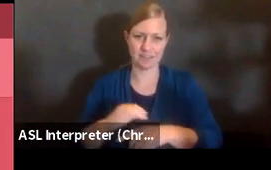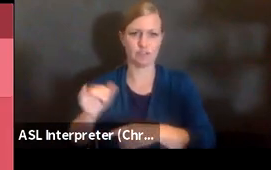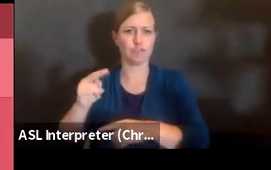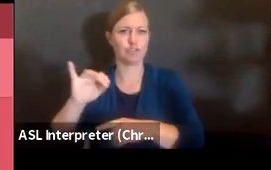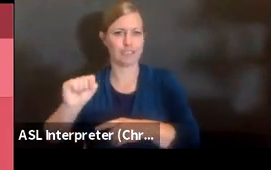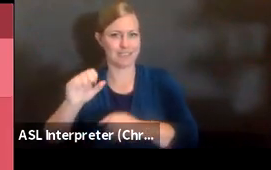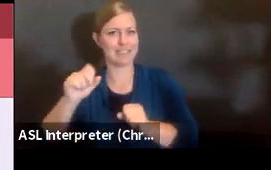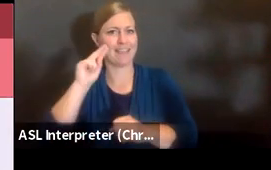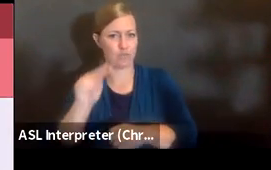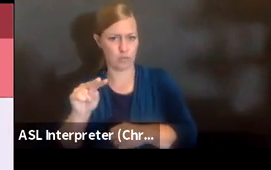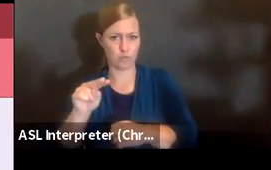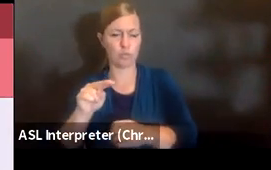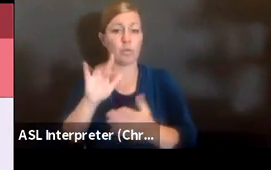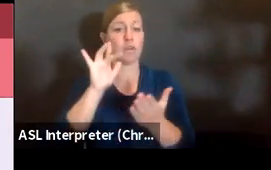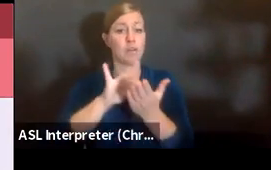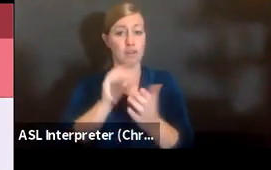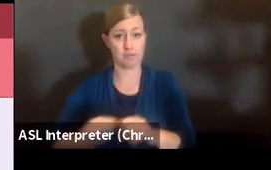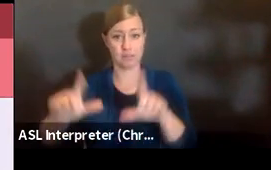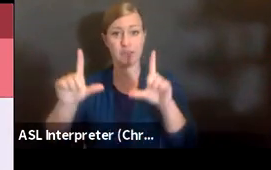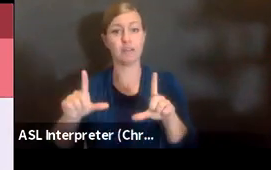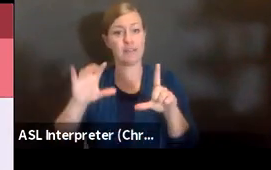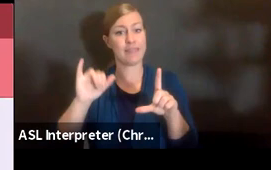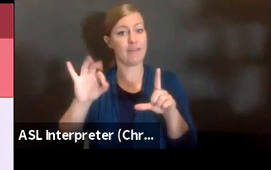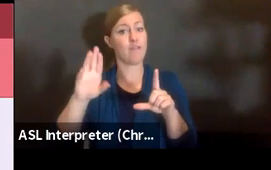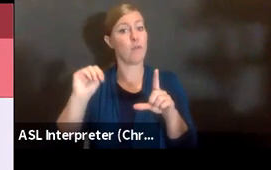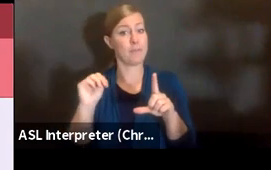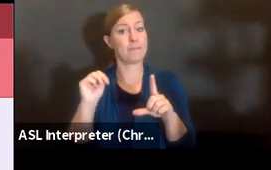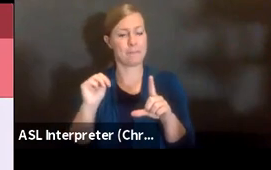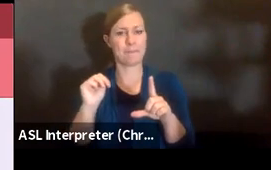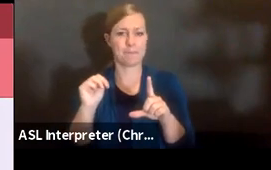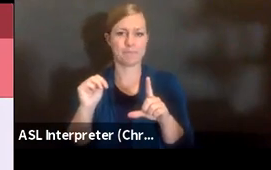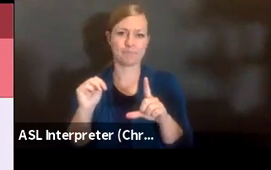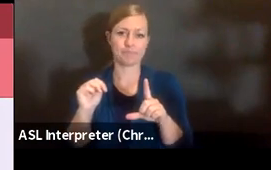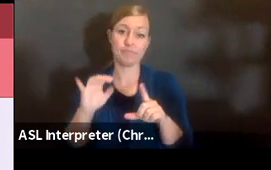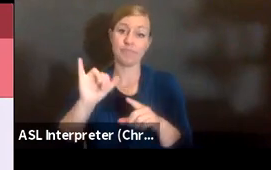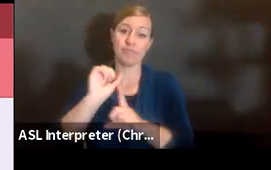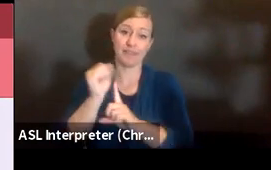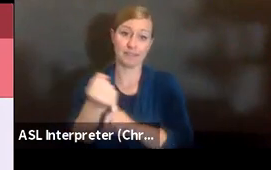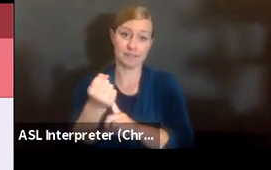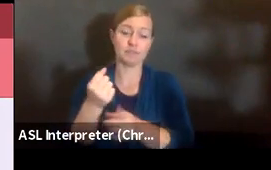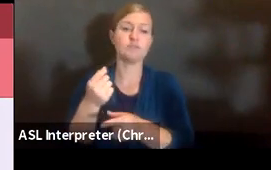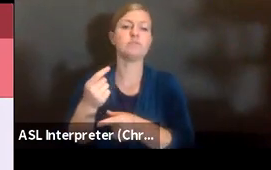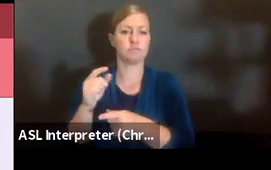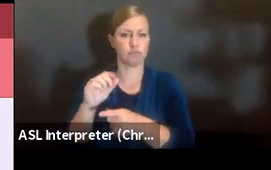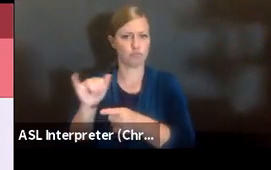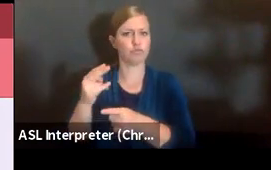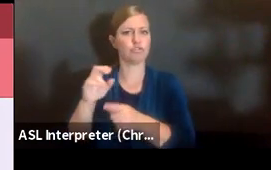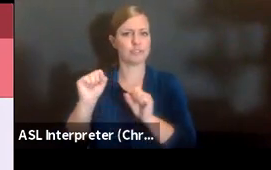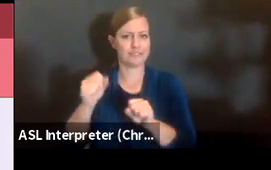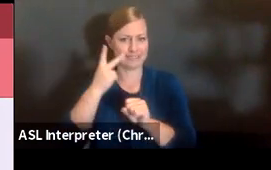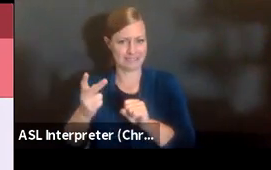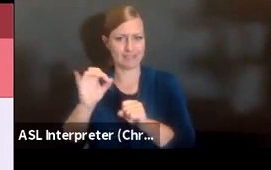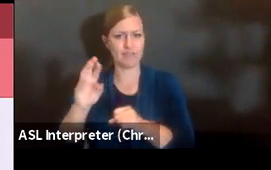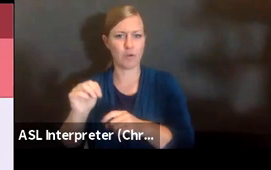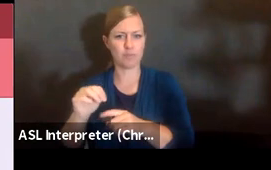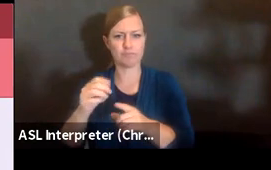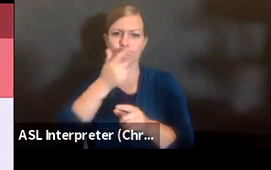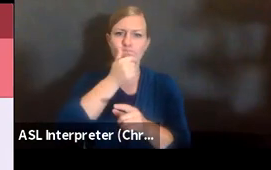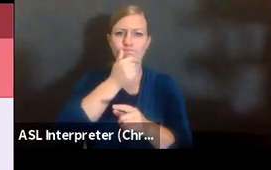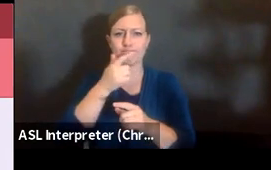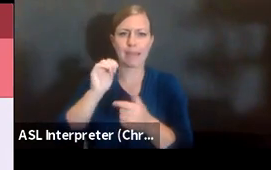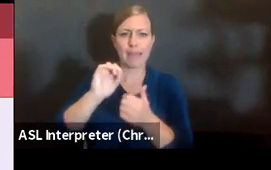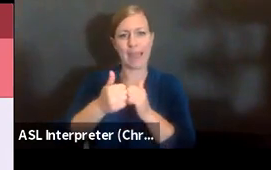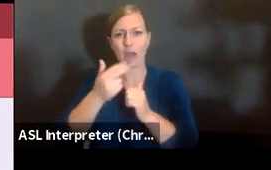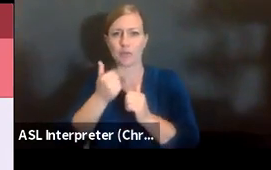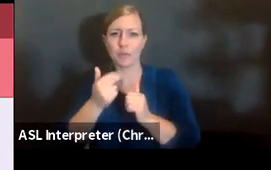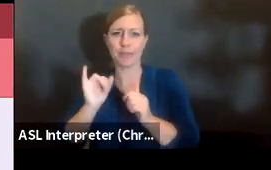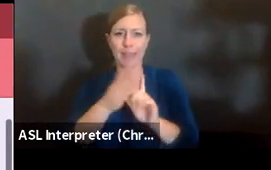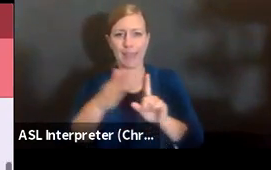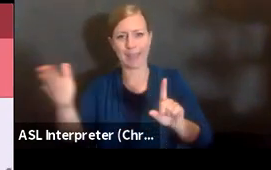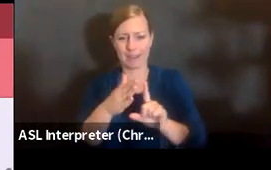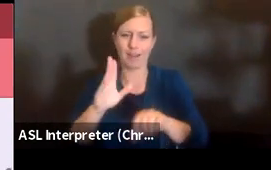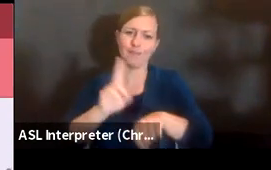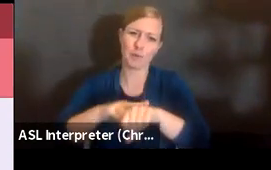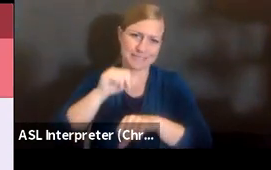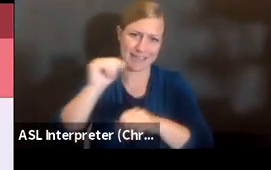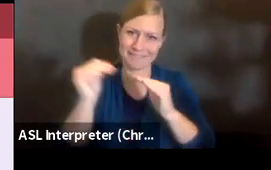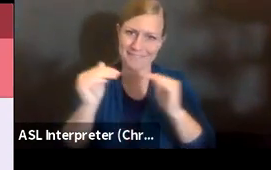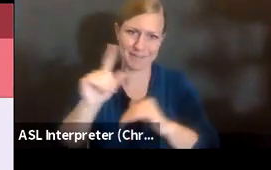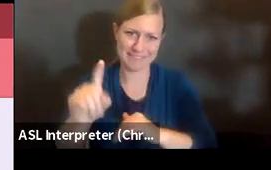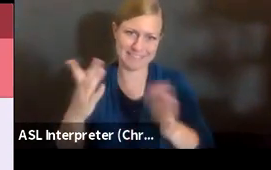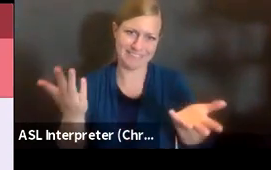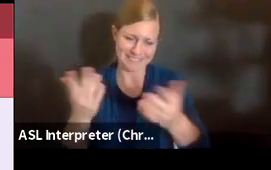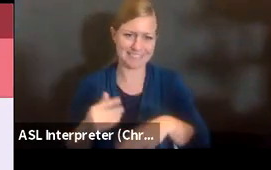Katherine Livick - ESD 112: Go into the form and here's a form. So in this case, she's able to see the form. She has to decide how cute the puppies are. Again, these are unfair questions. You should not ask students things like this.